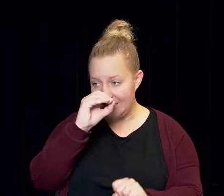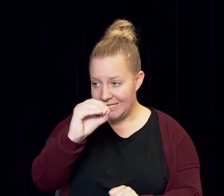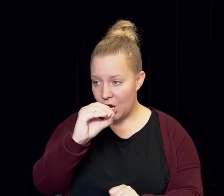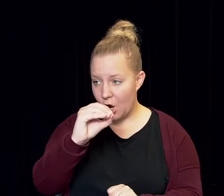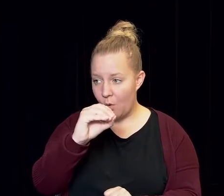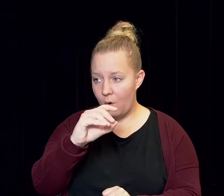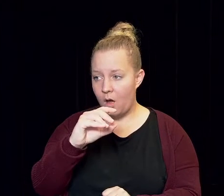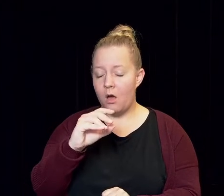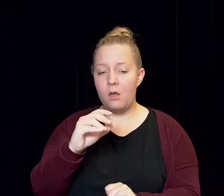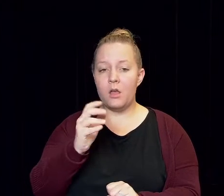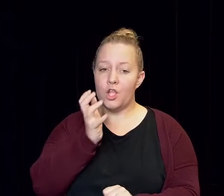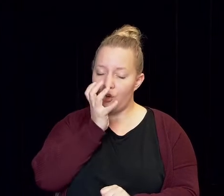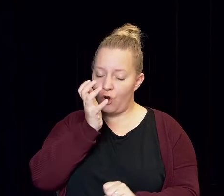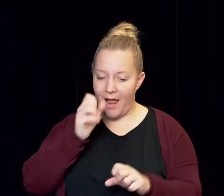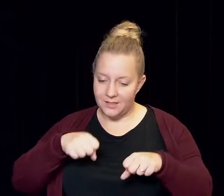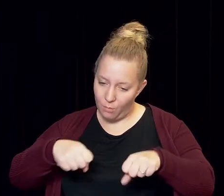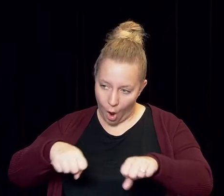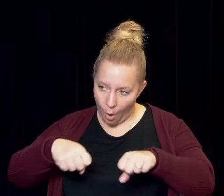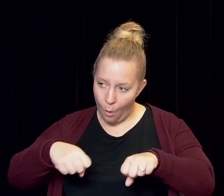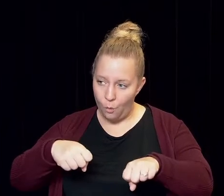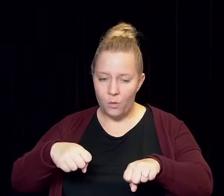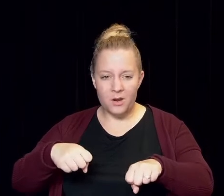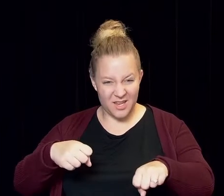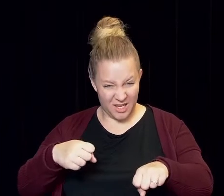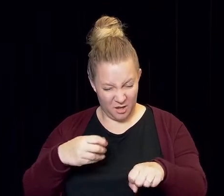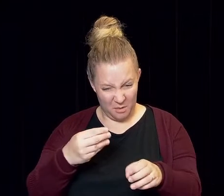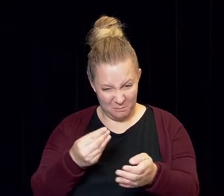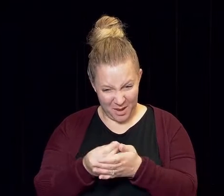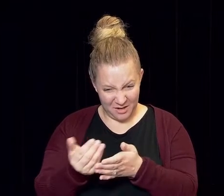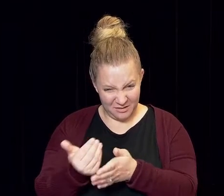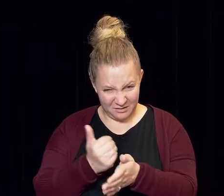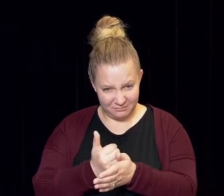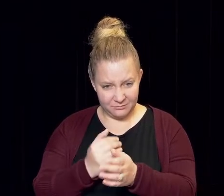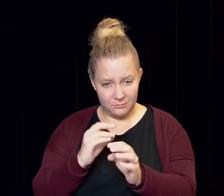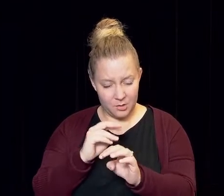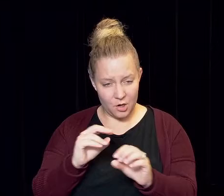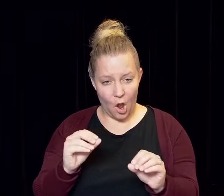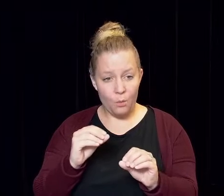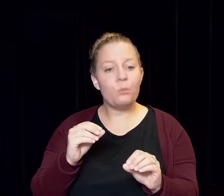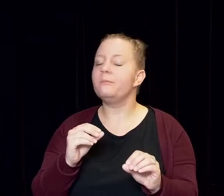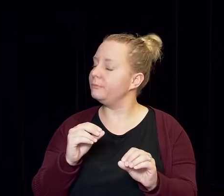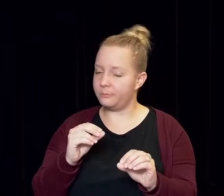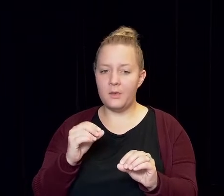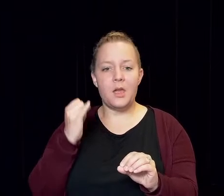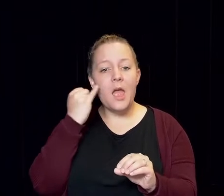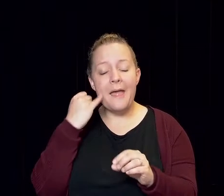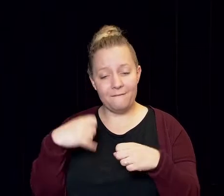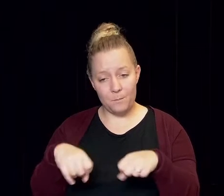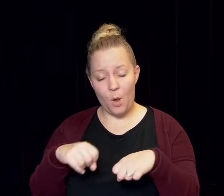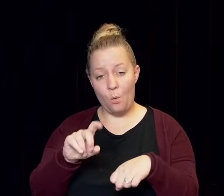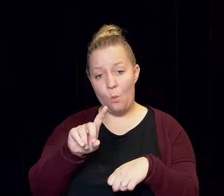any money? Well, the answer is no. So therefore, we make $0. But, if I mow 1 lawn,